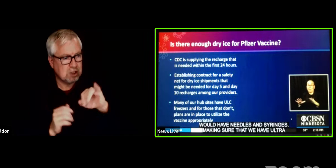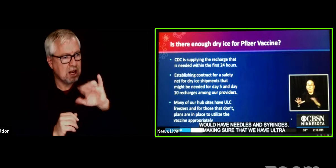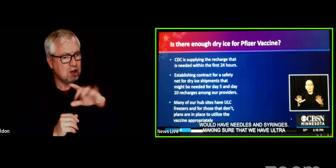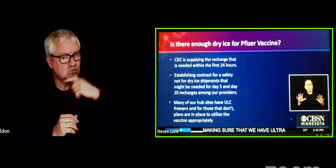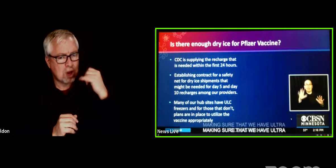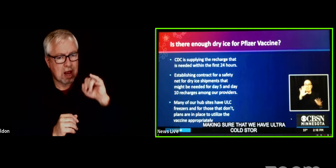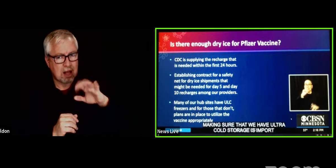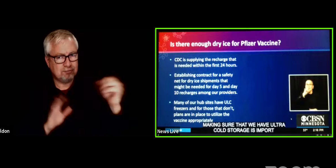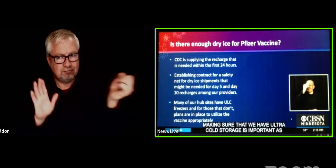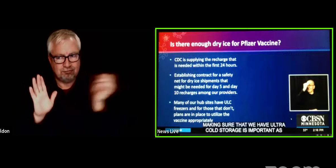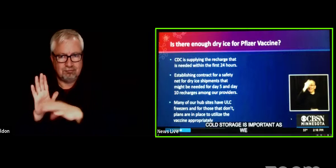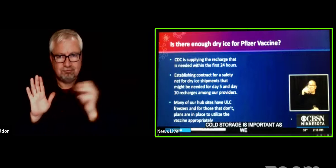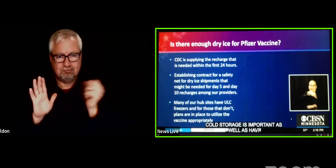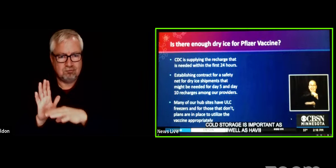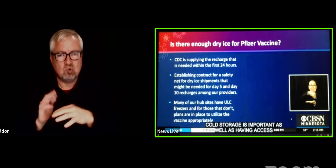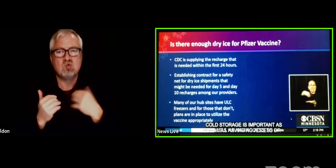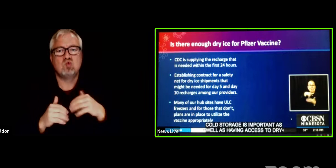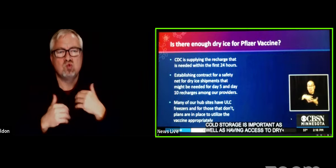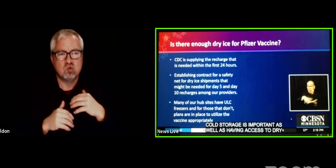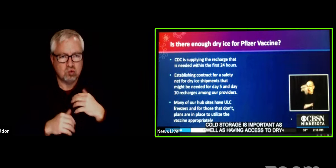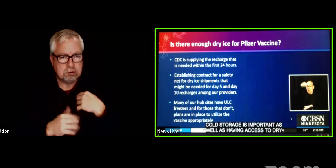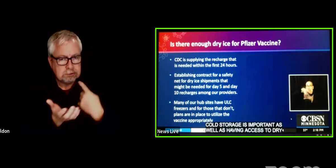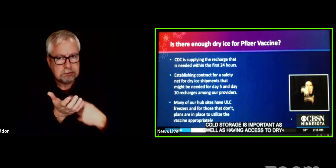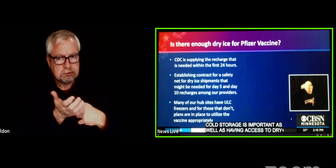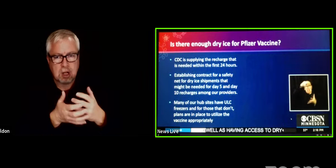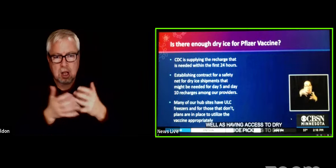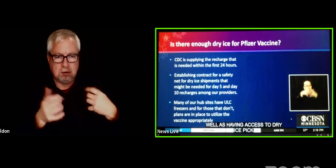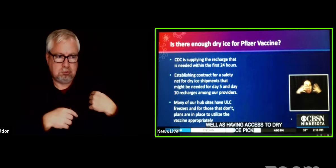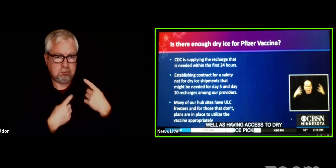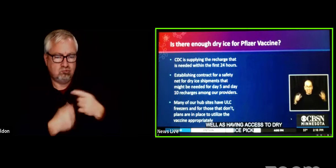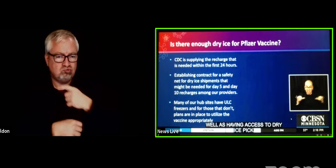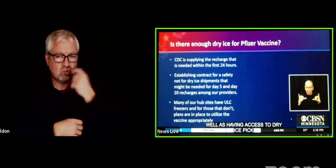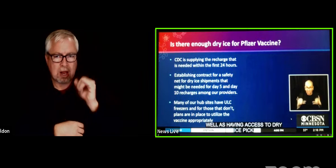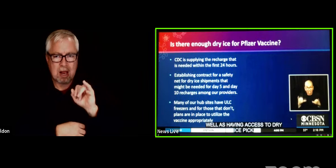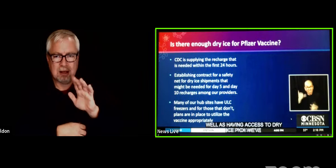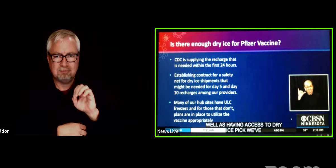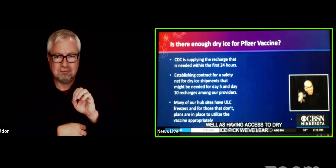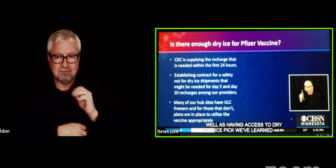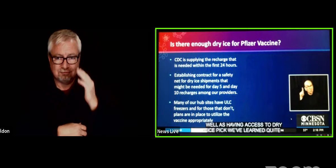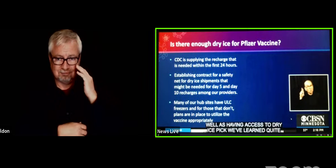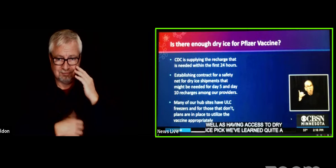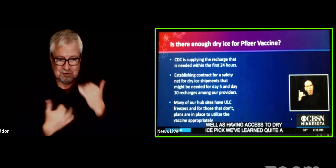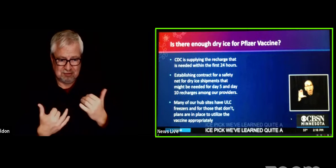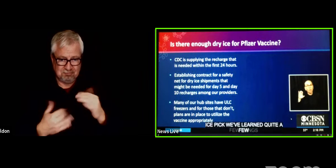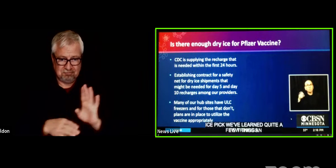IT HAS NOT ONLY IN THIS PART OF OUR ECONOMY BUT, MORE BROADLY, SO WE'RE